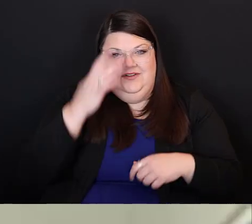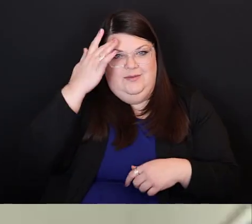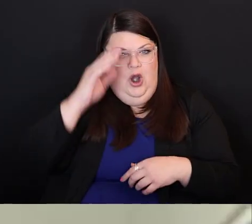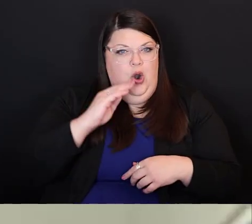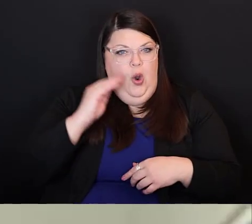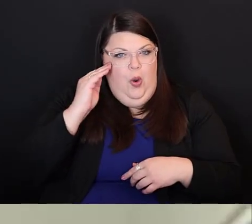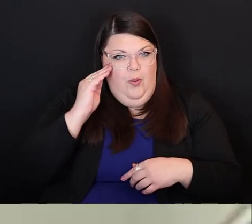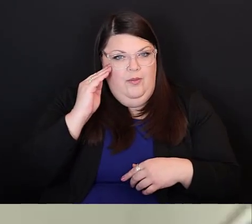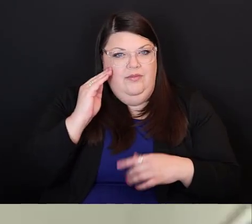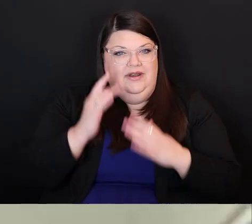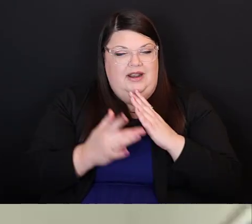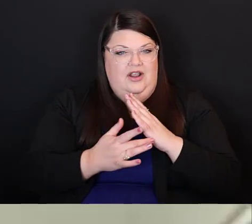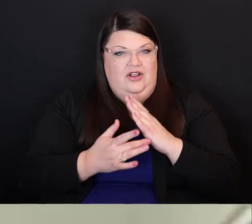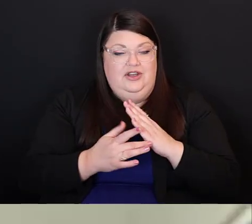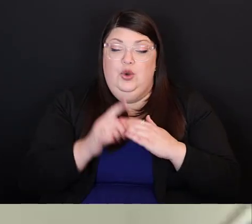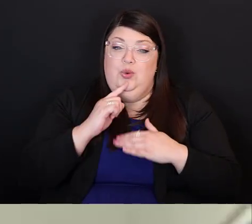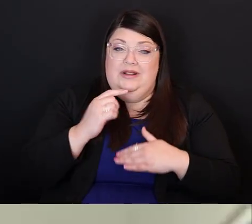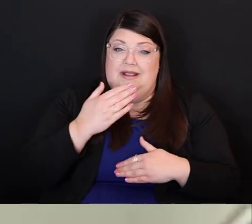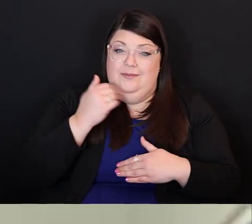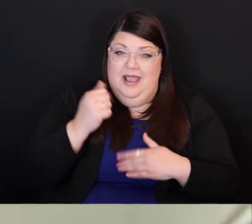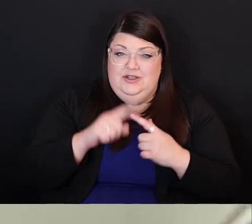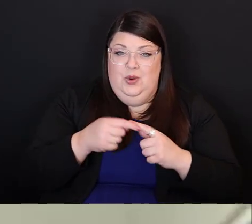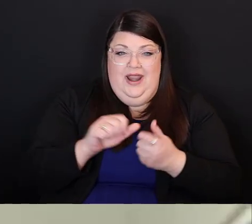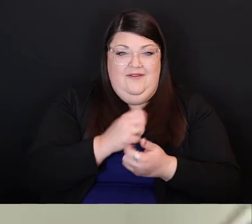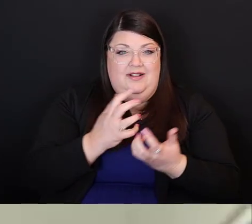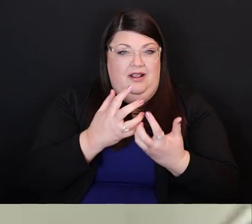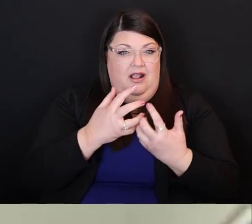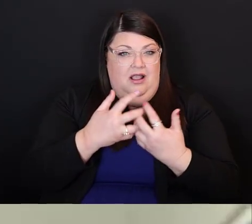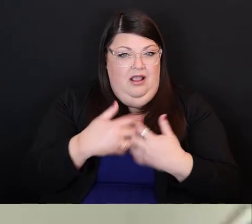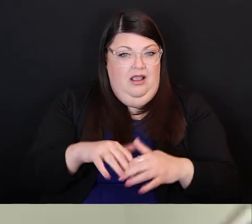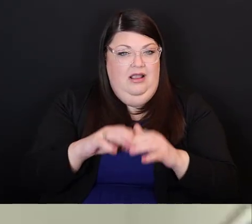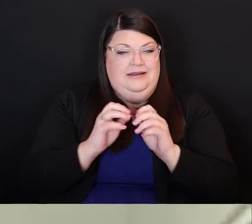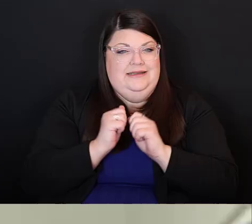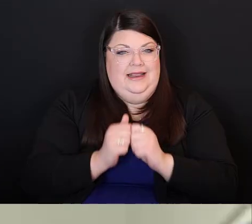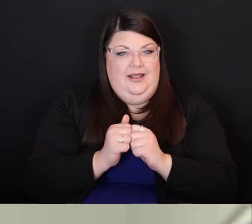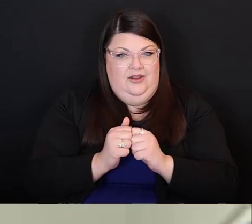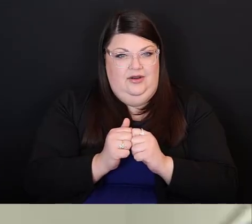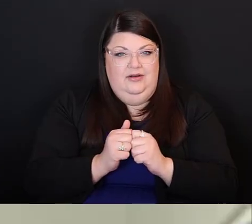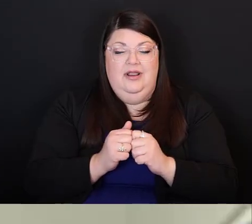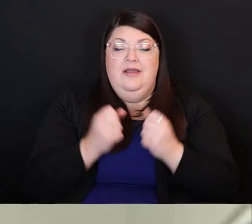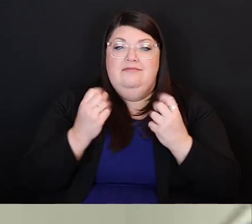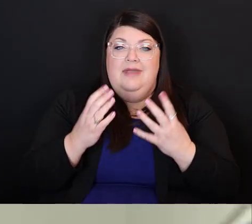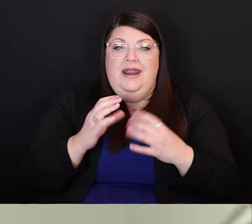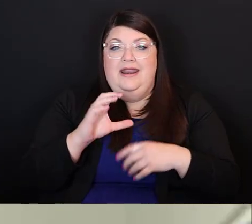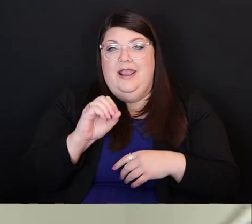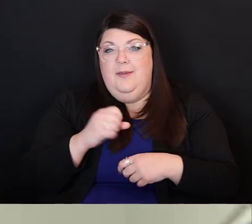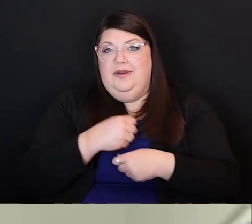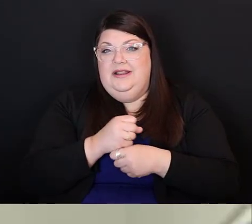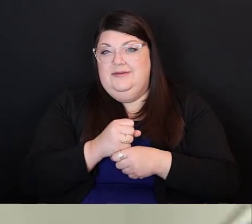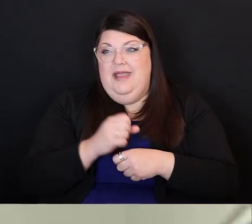best when everything works together. There are a lot of companies that make smart lights, appliances, vacuums,